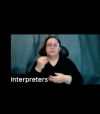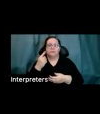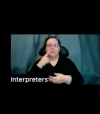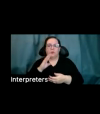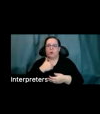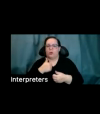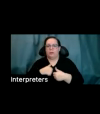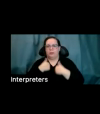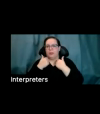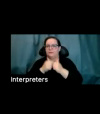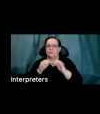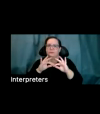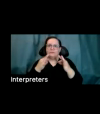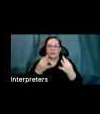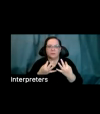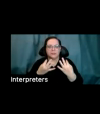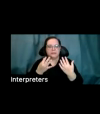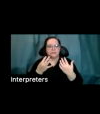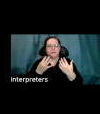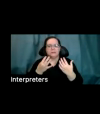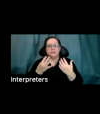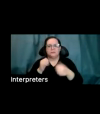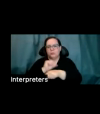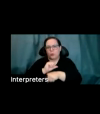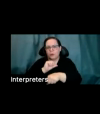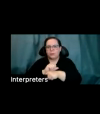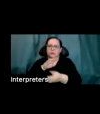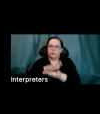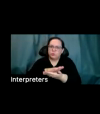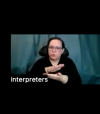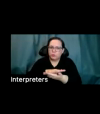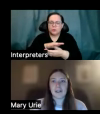with our families with employment or school. Sometimes